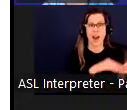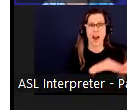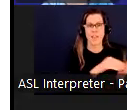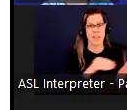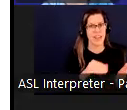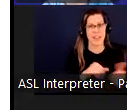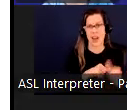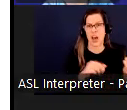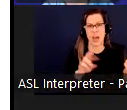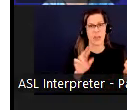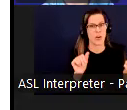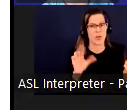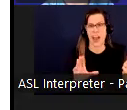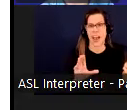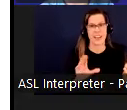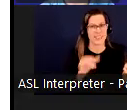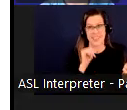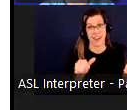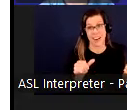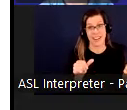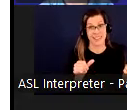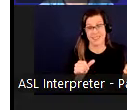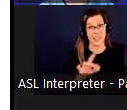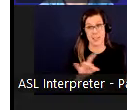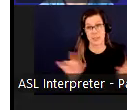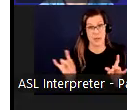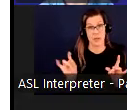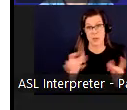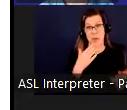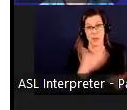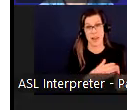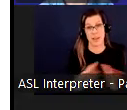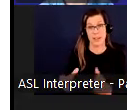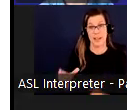So kudos to you guys and your team. This was really well done. Thank you for that.